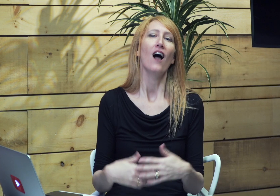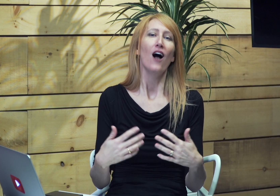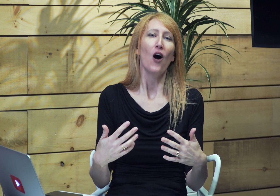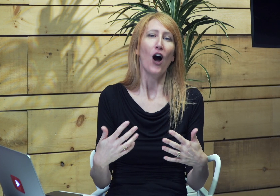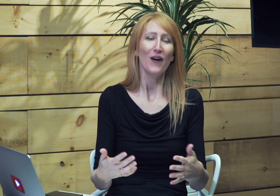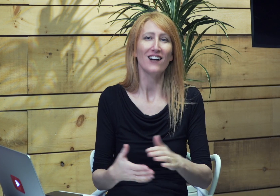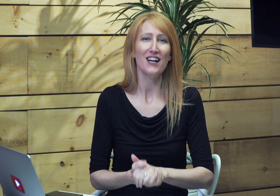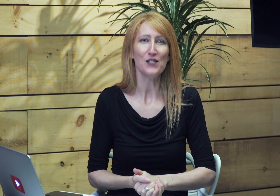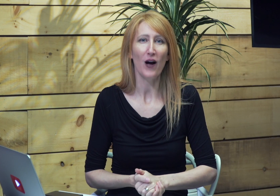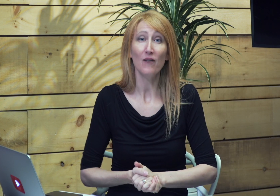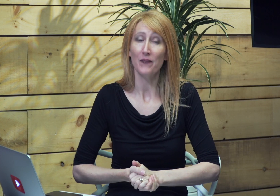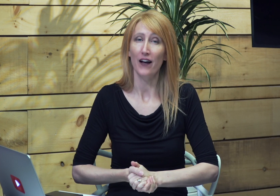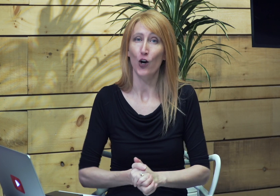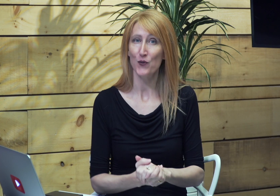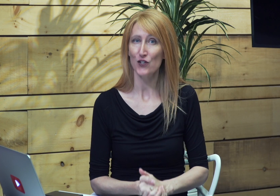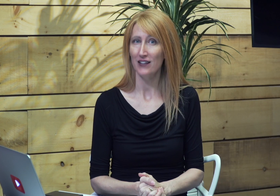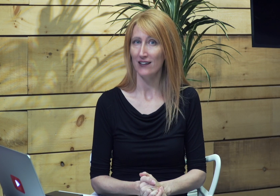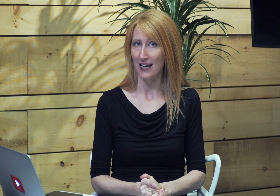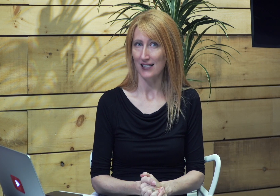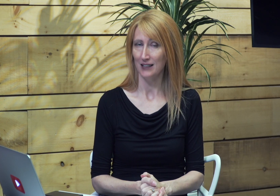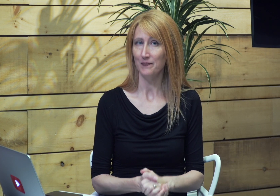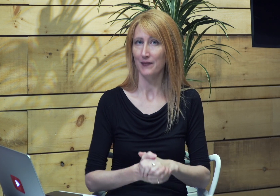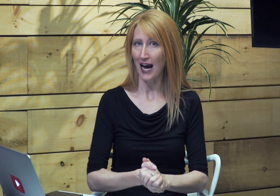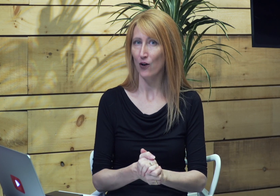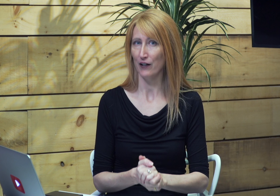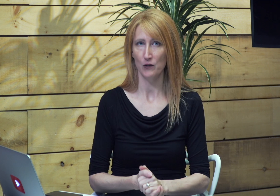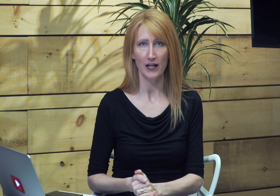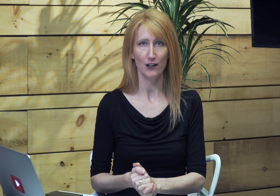Alright guys, well I hope you enjoyed that lesson. Now, if you're ready and